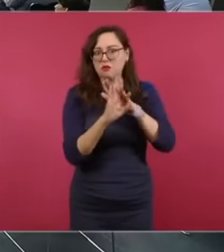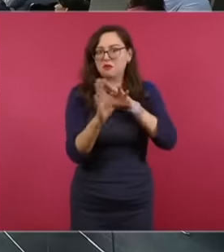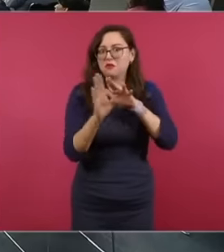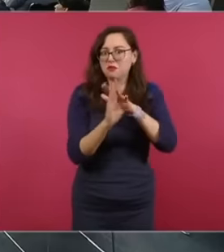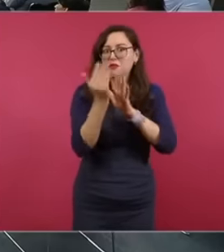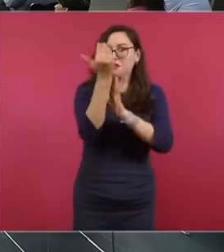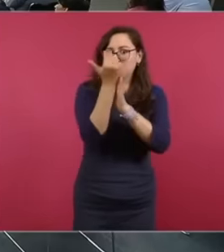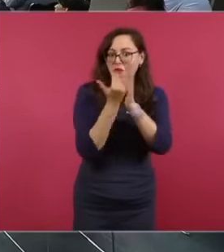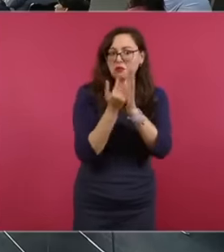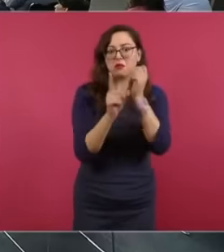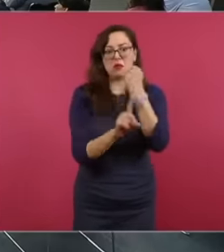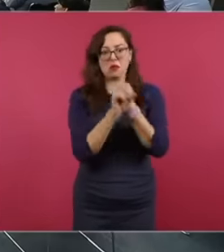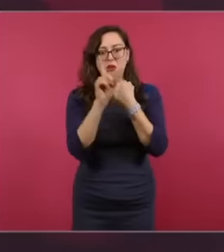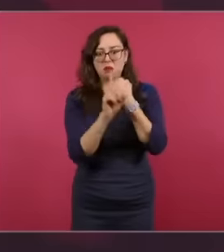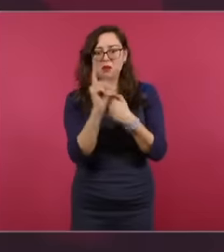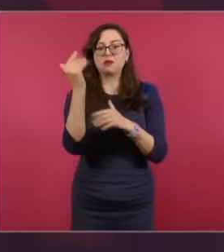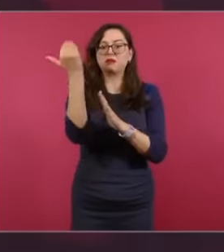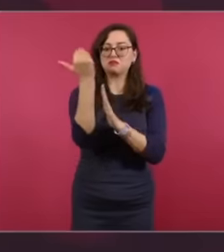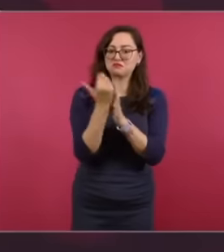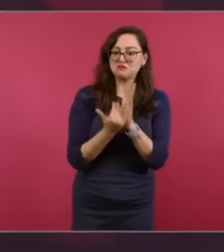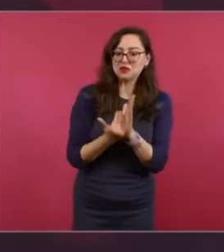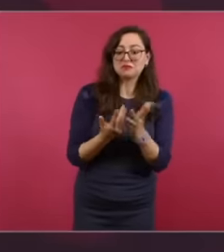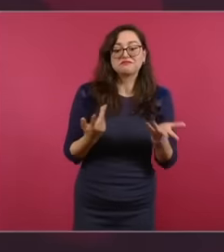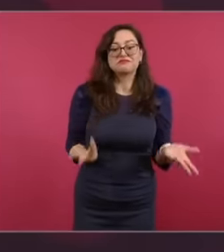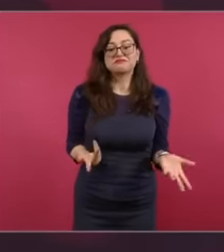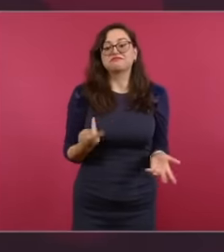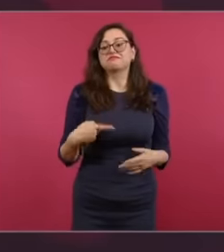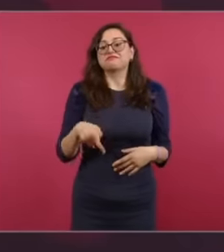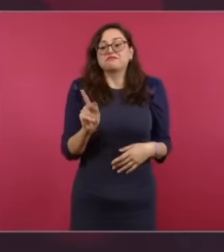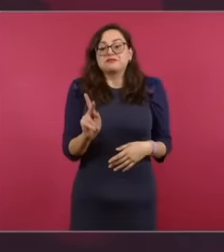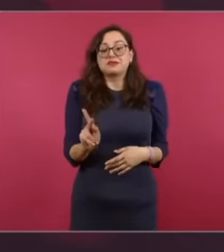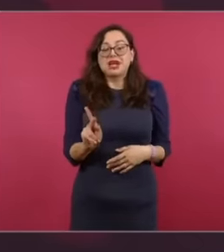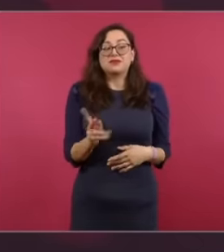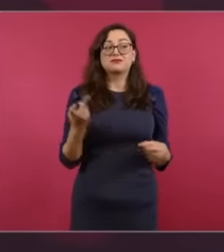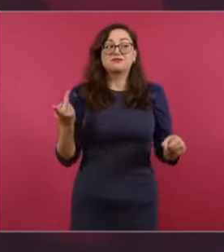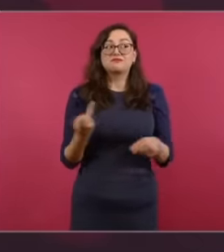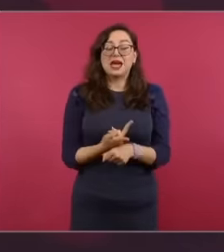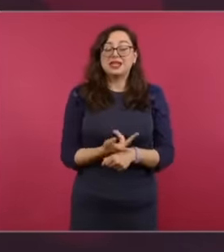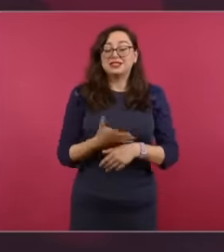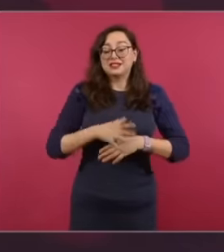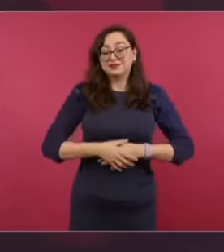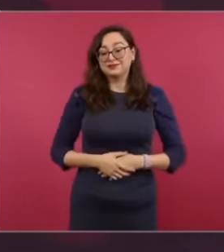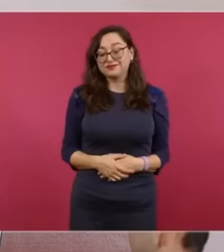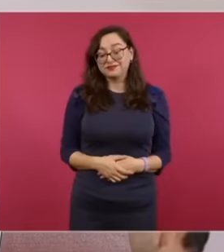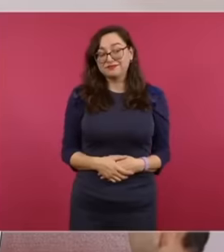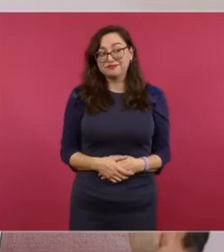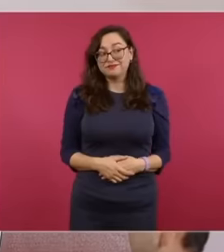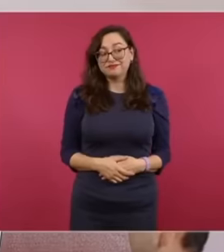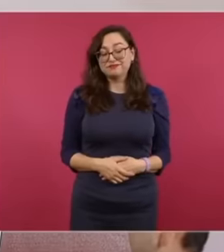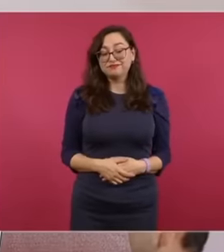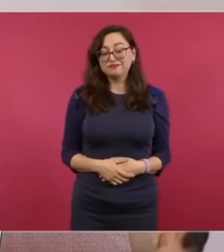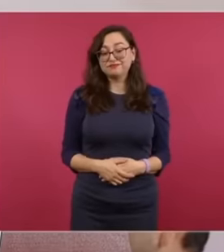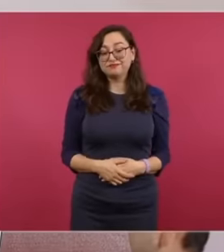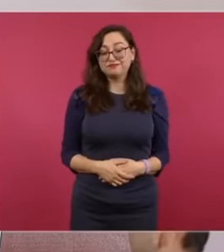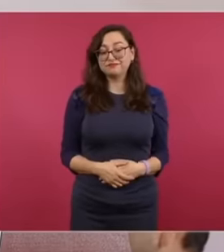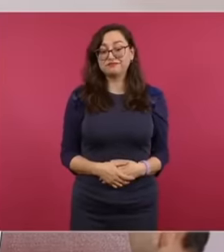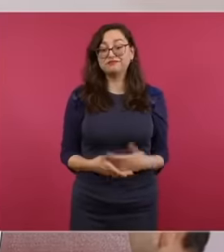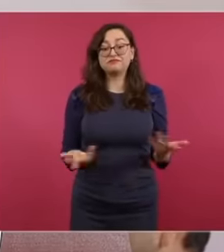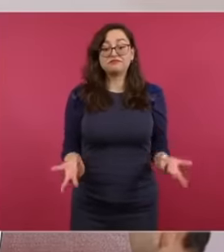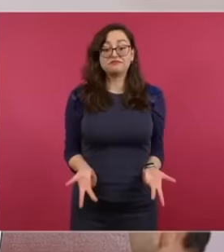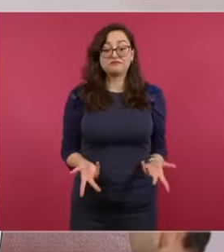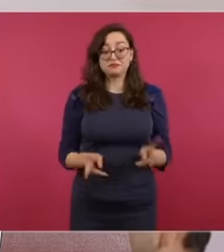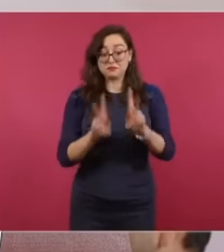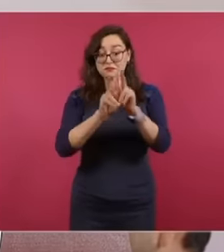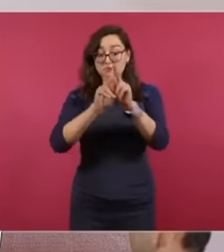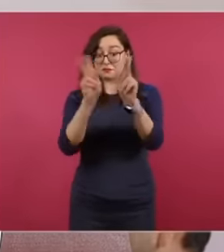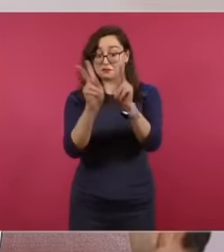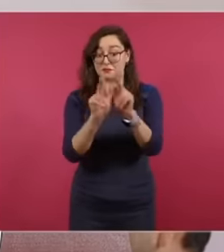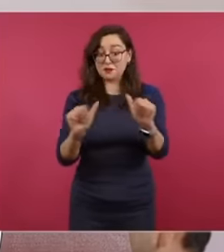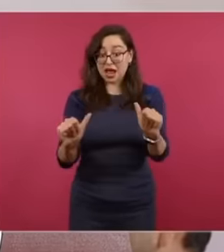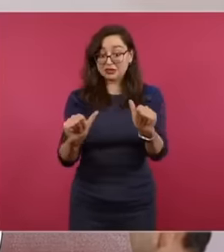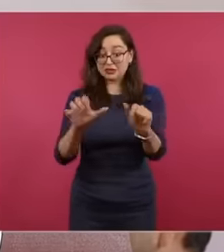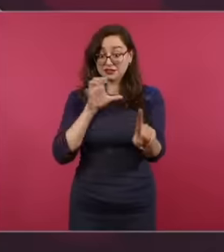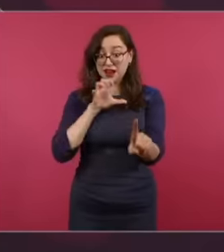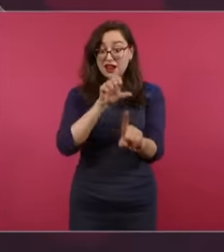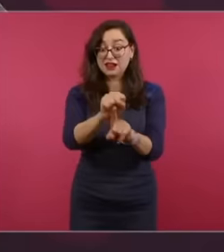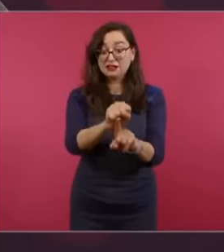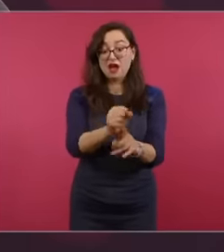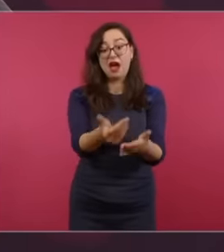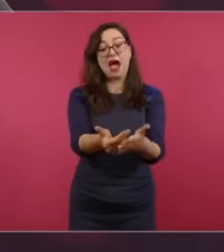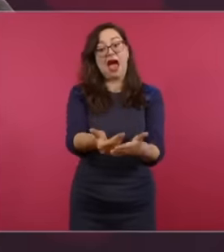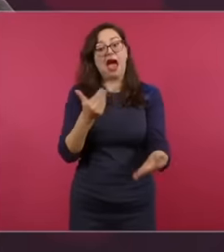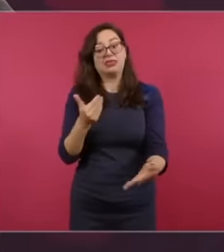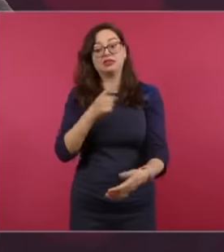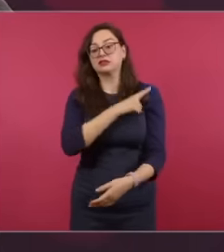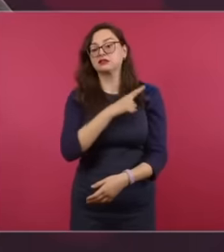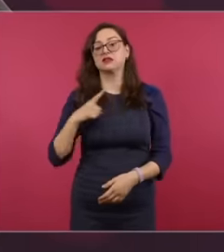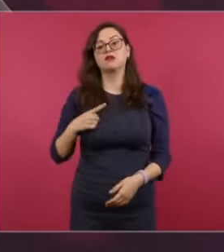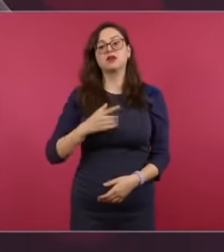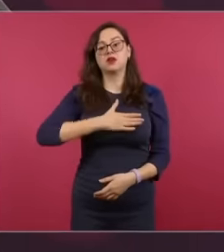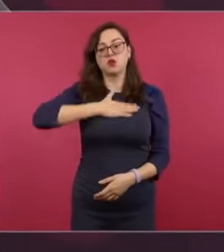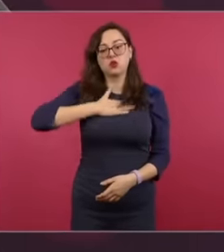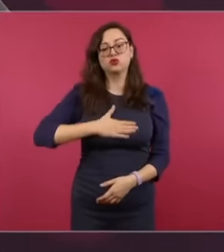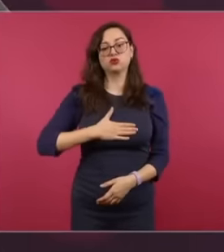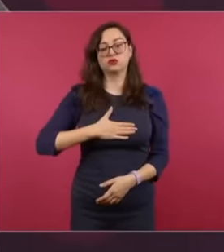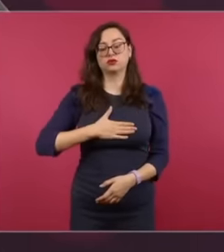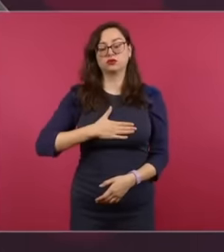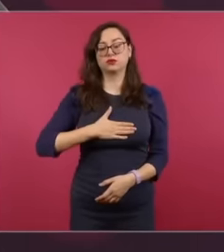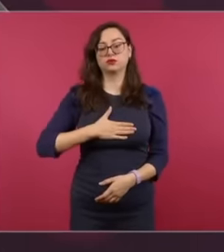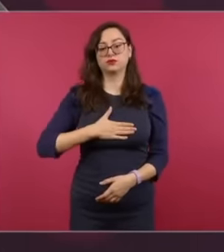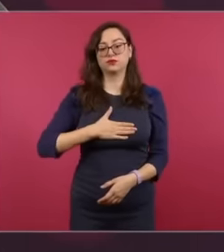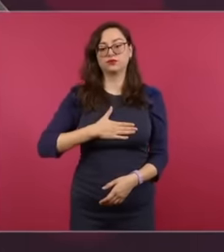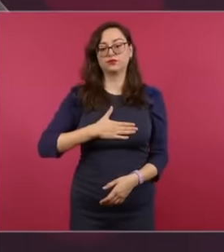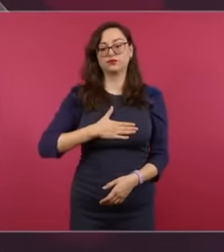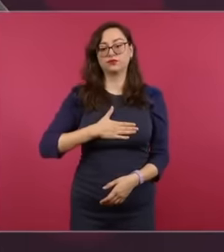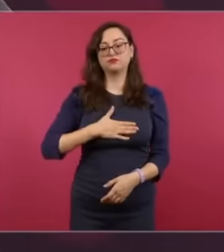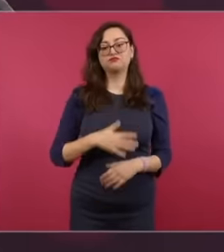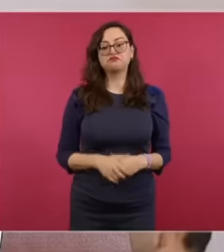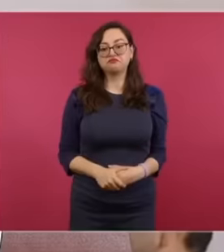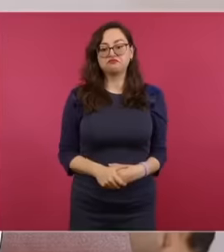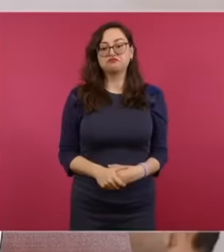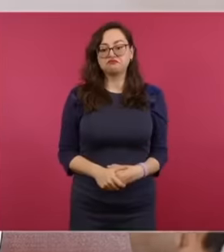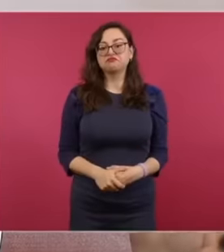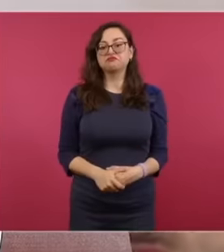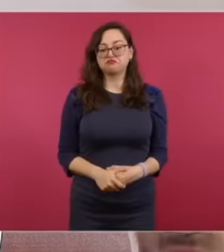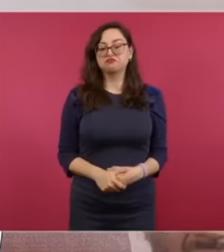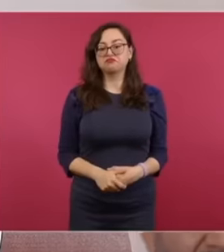look, I maintain that peace is the fruit of justice, that is why I insist so much on the causes,